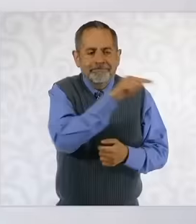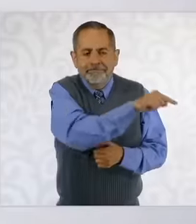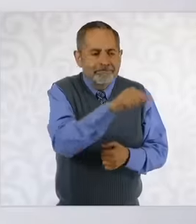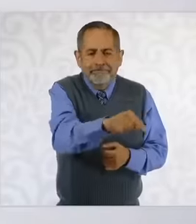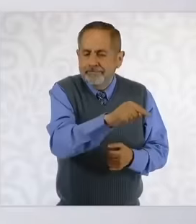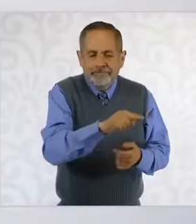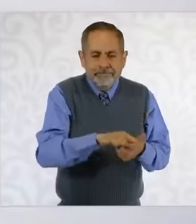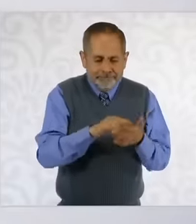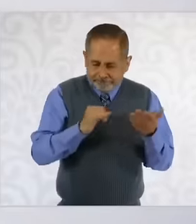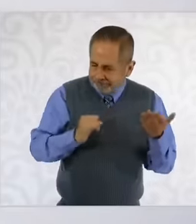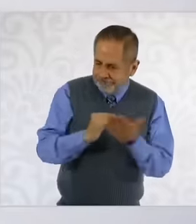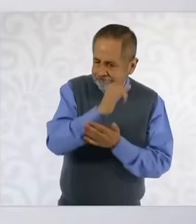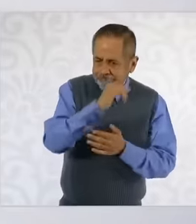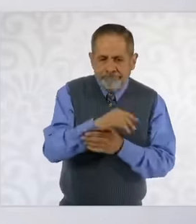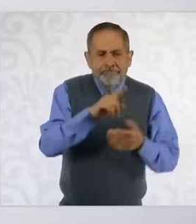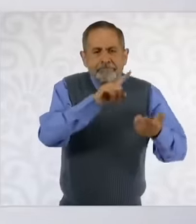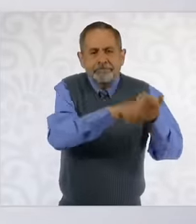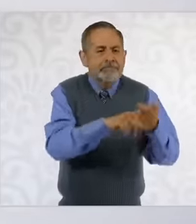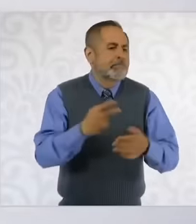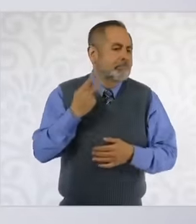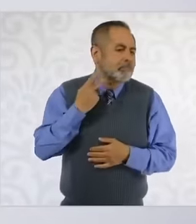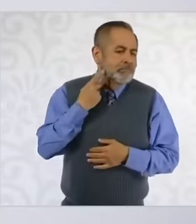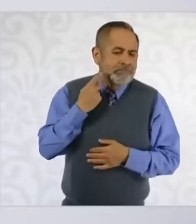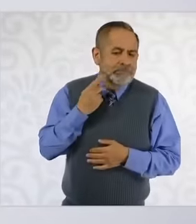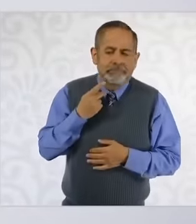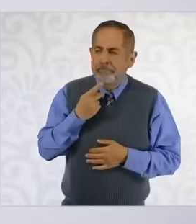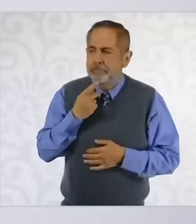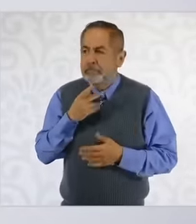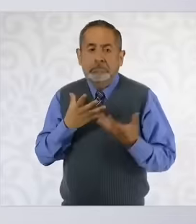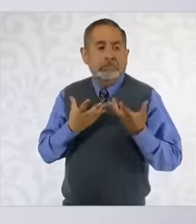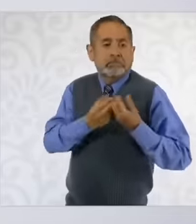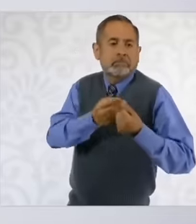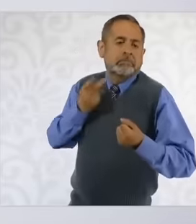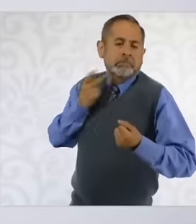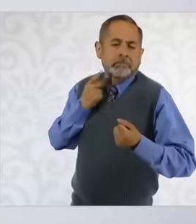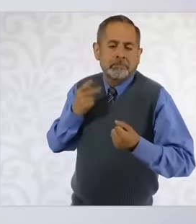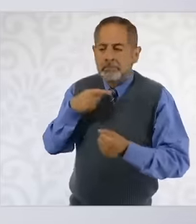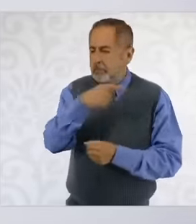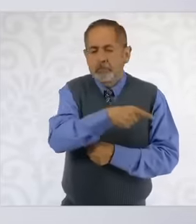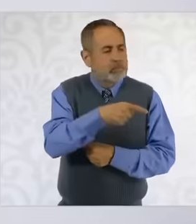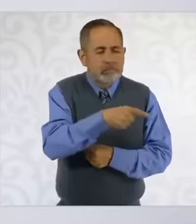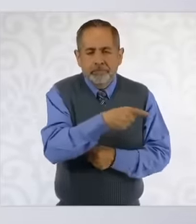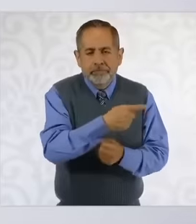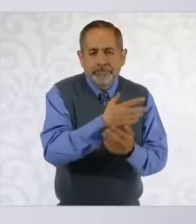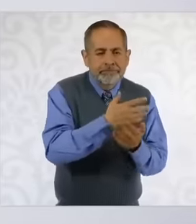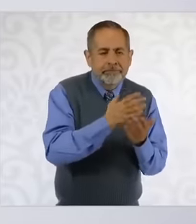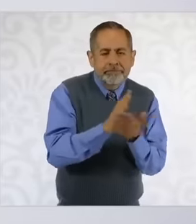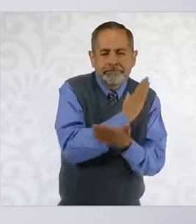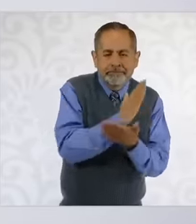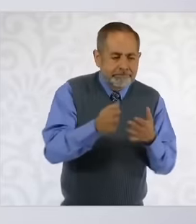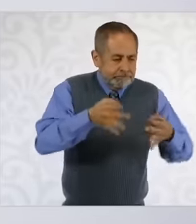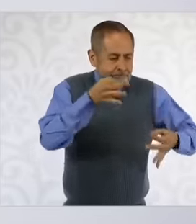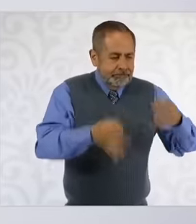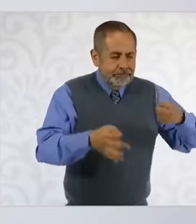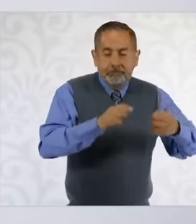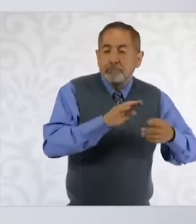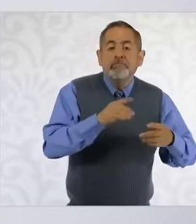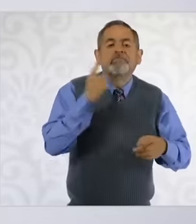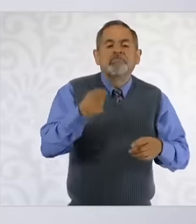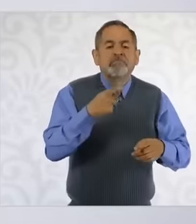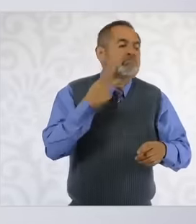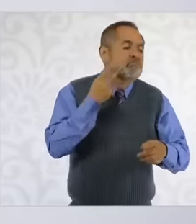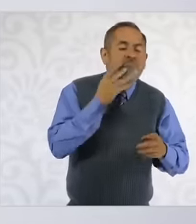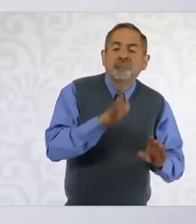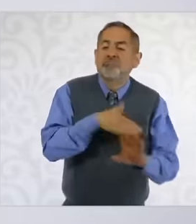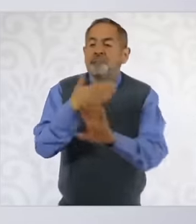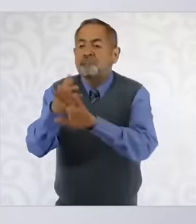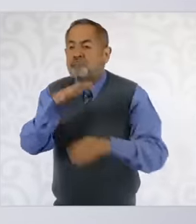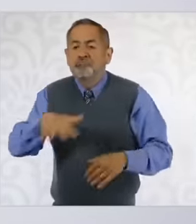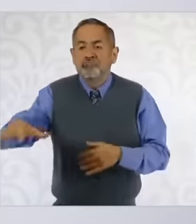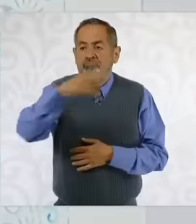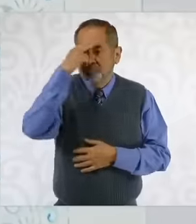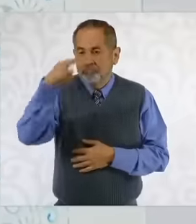a non-legal political decision against the people of Mexico and in favor of certain